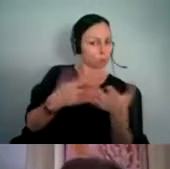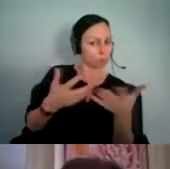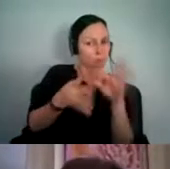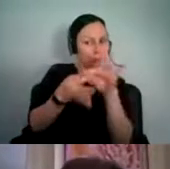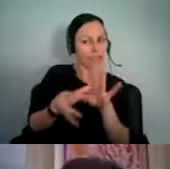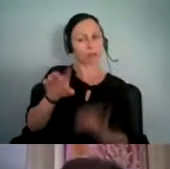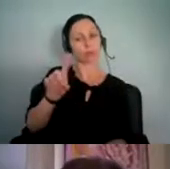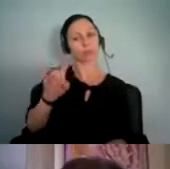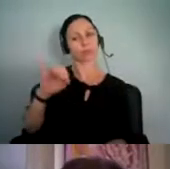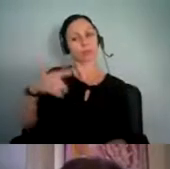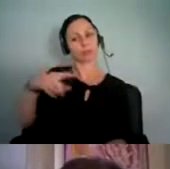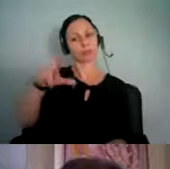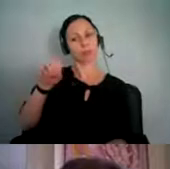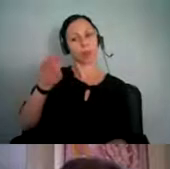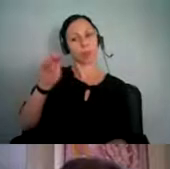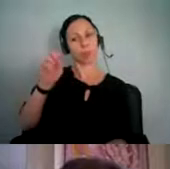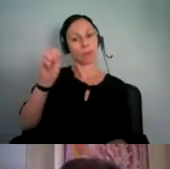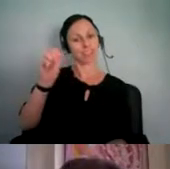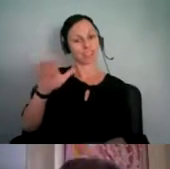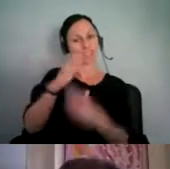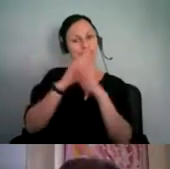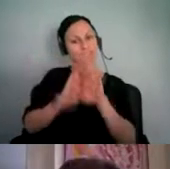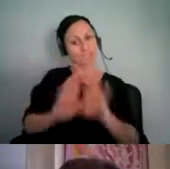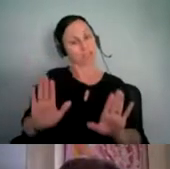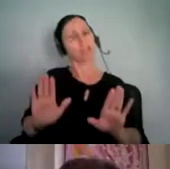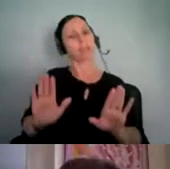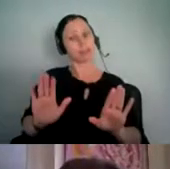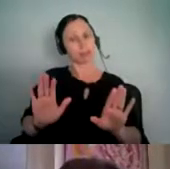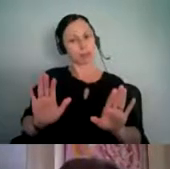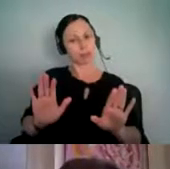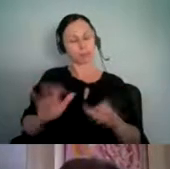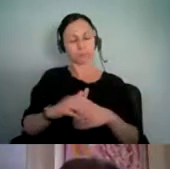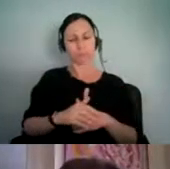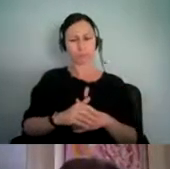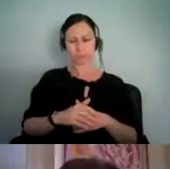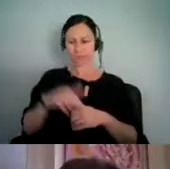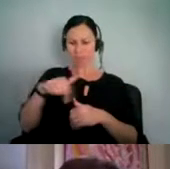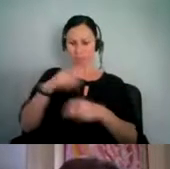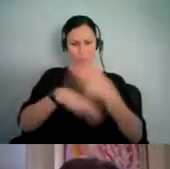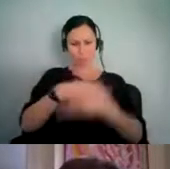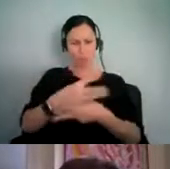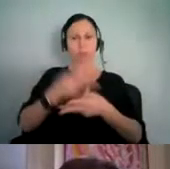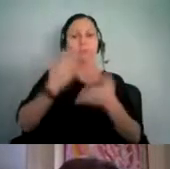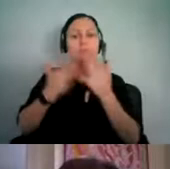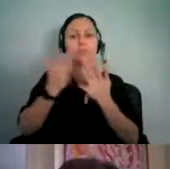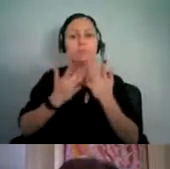This world is at a deficit in terms of diplomacy. And we, here in the United States,